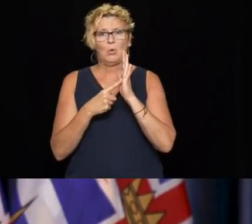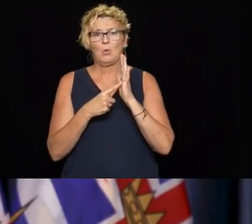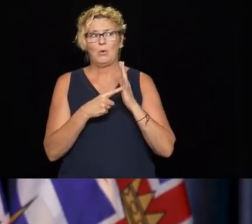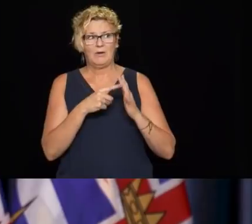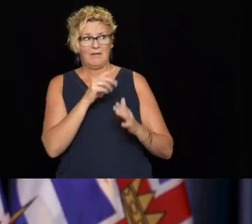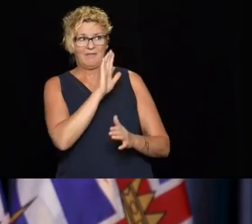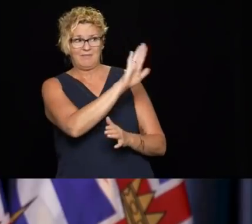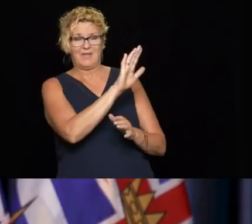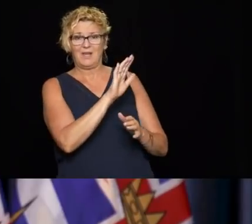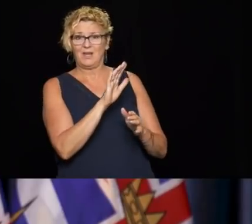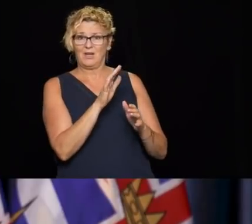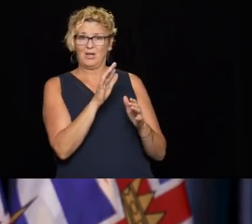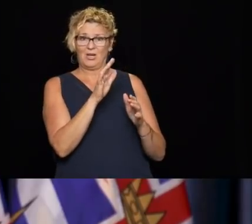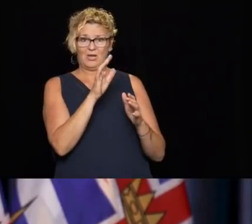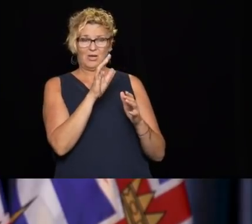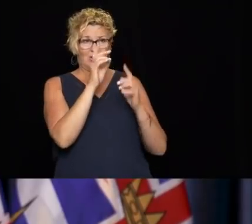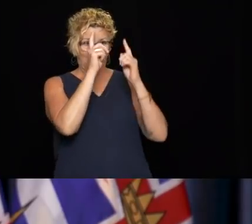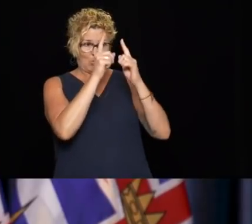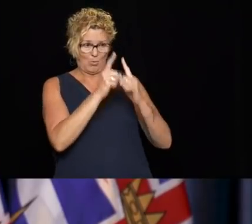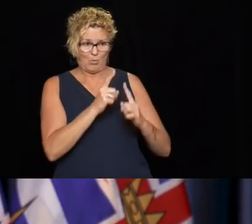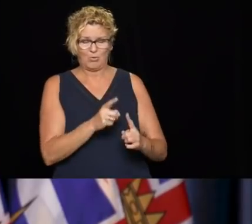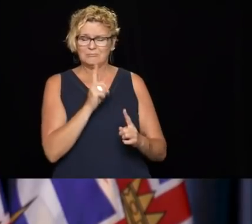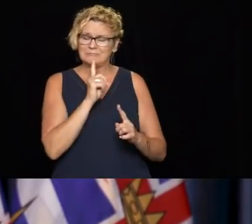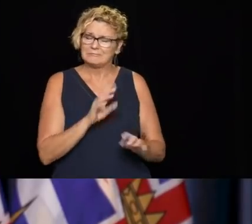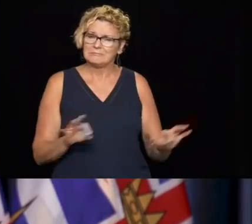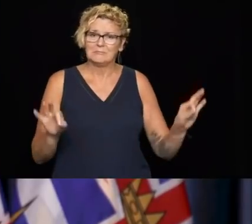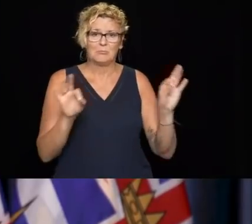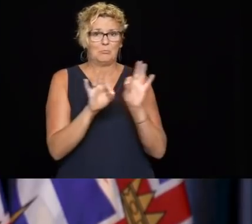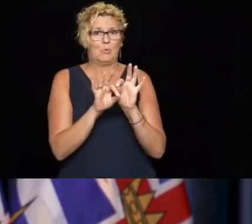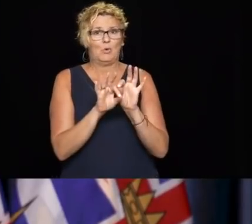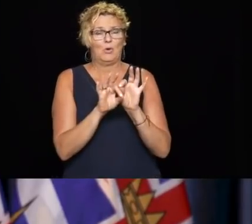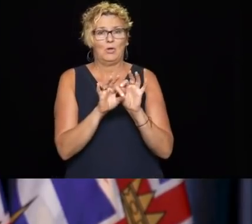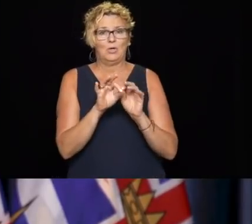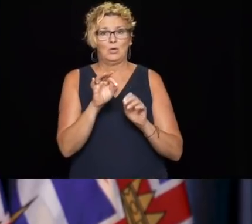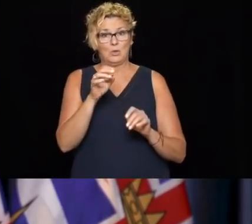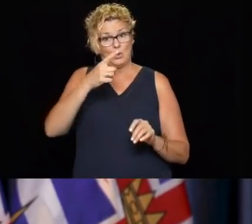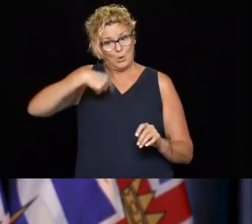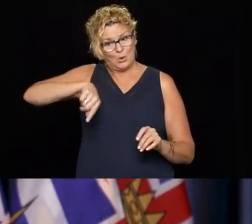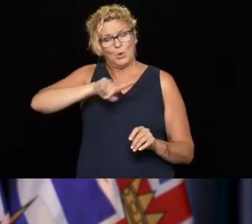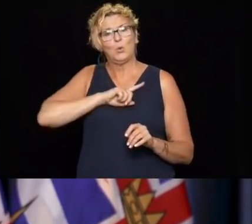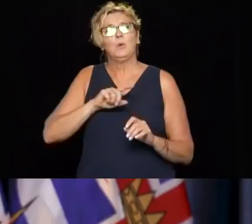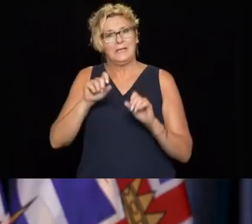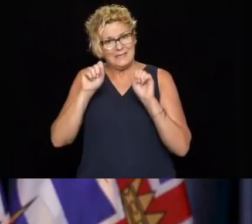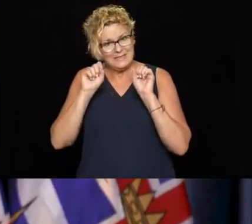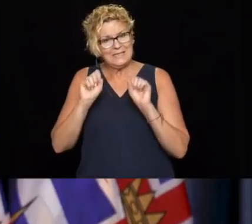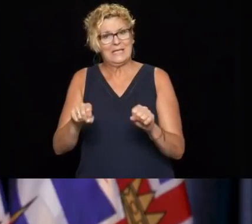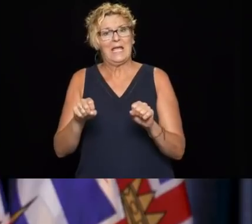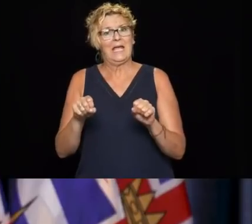extraordinary thing, and the time of the pandemic and that our public healthcare system issuing why it is so important as a value, as